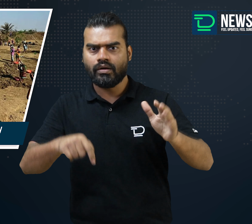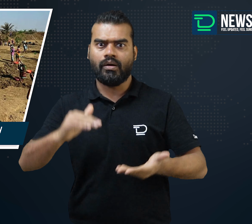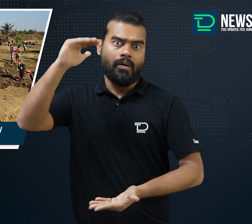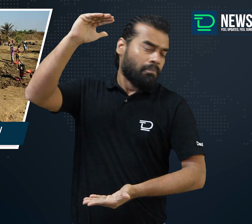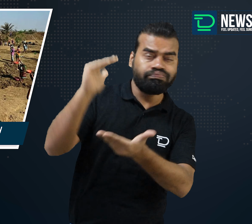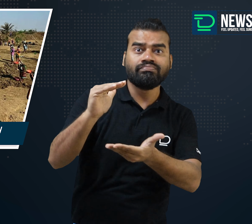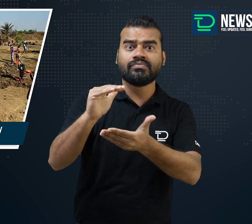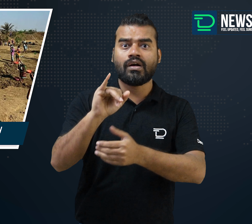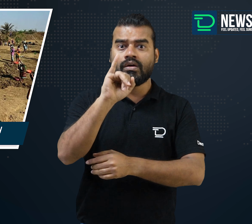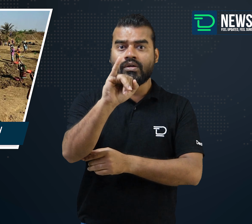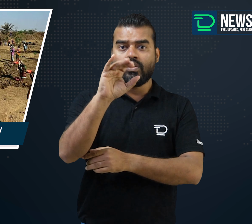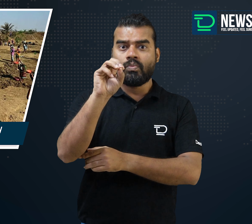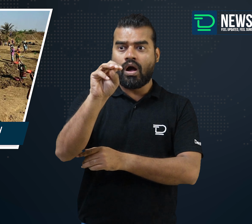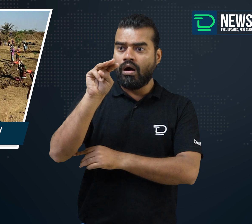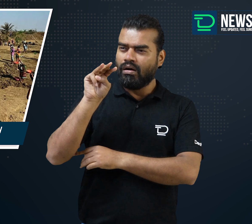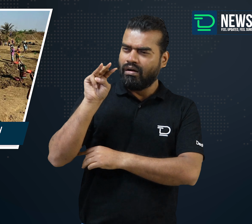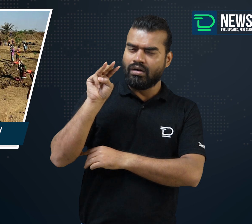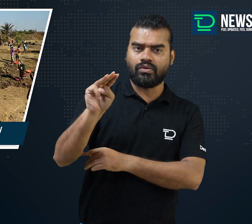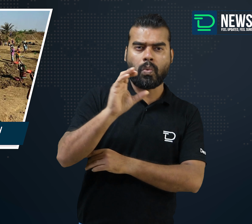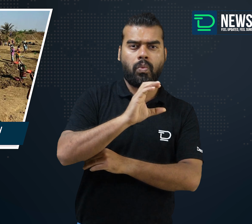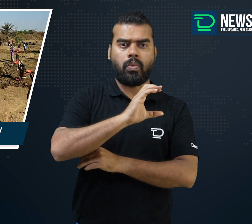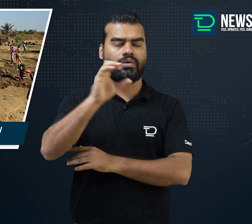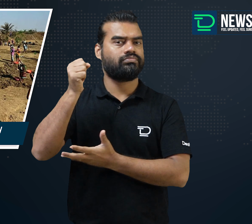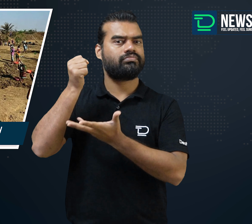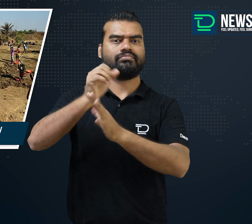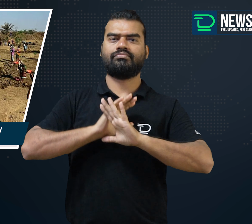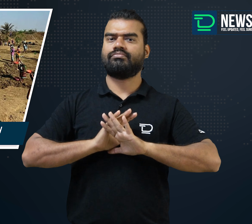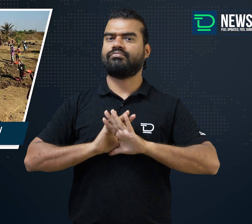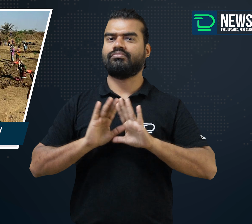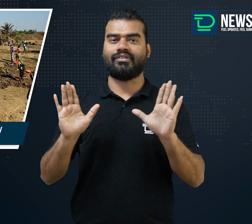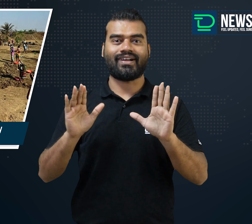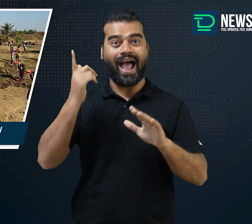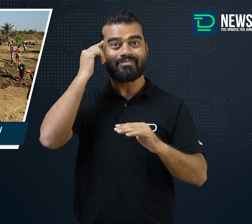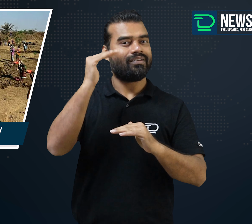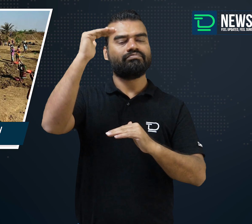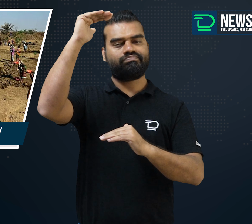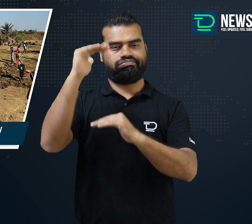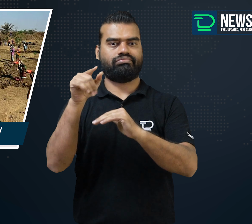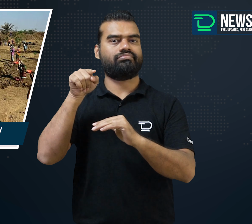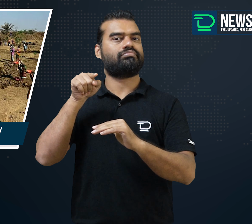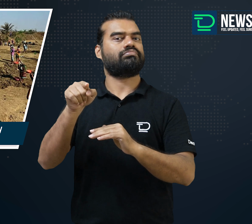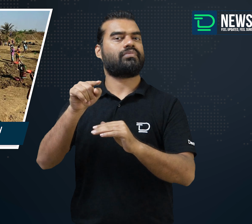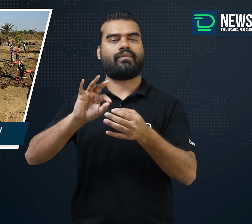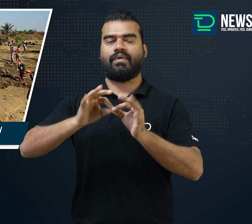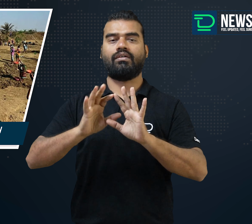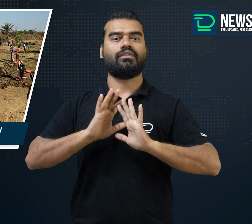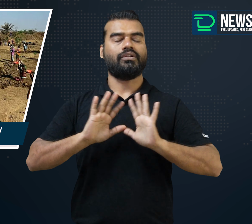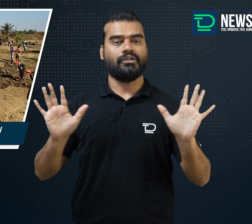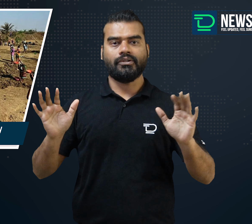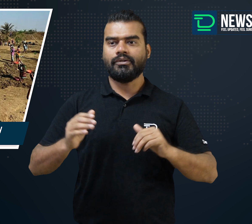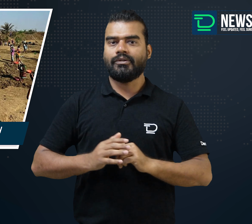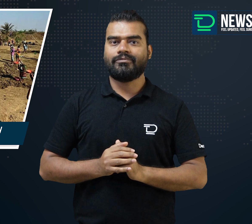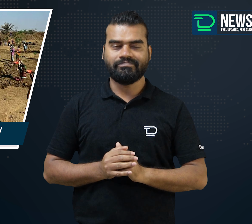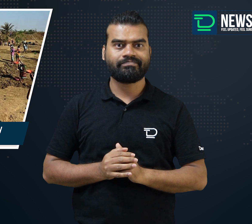this year only Rs 60,000 crore has been allocated.